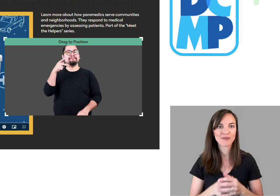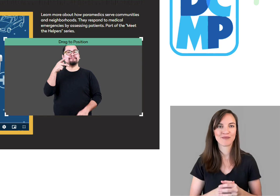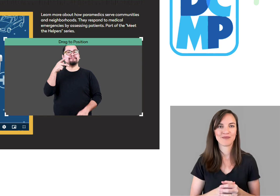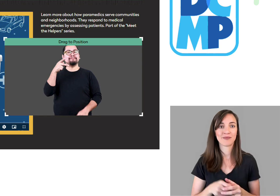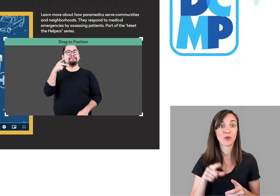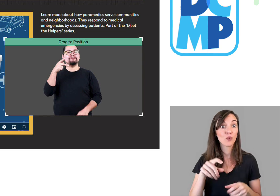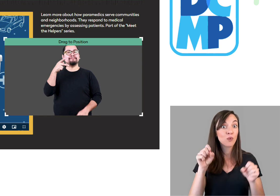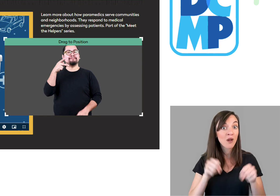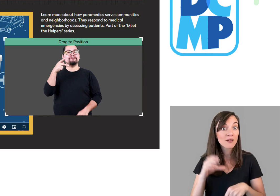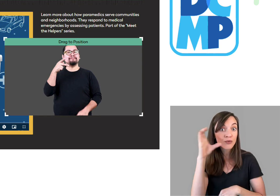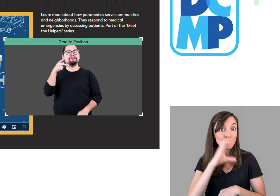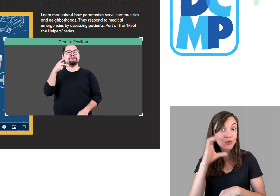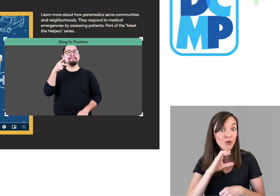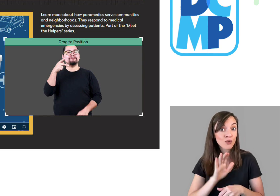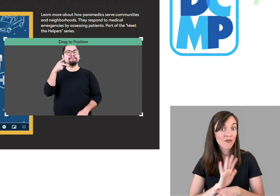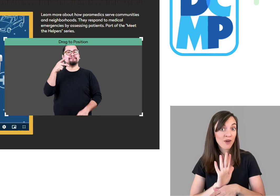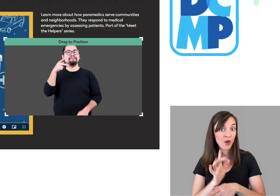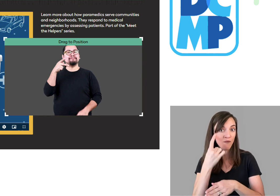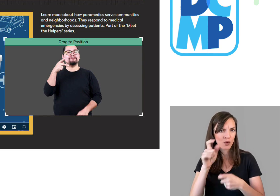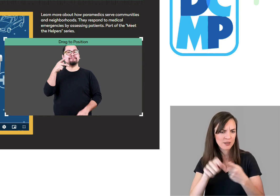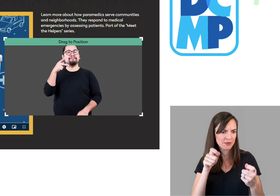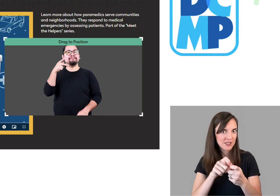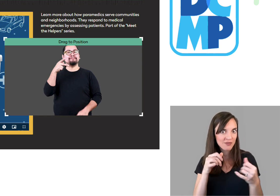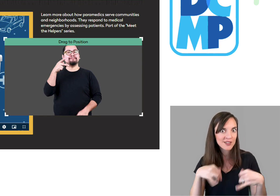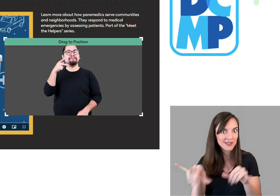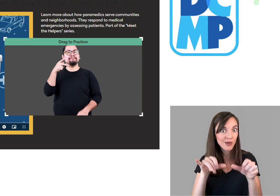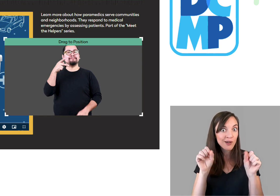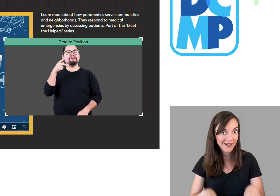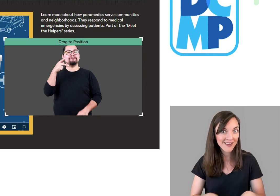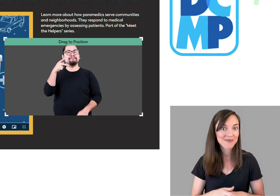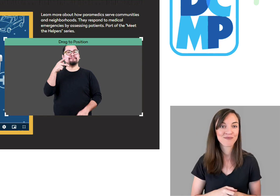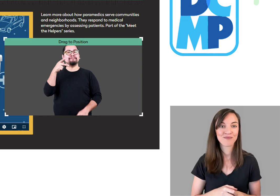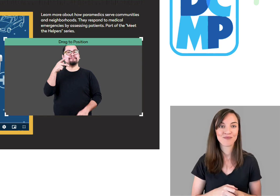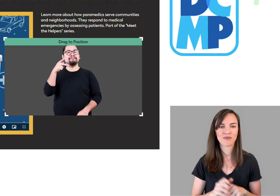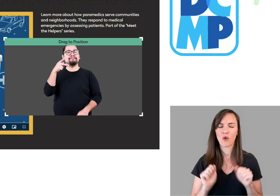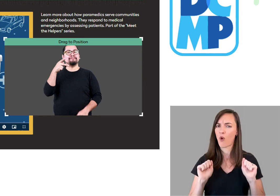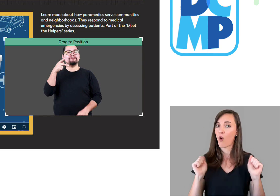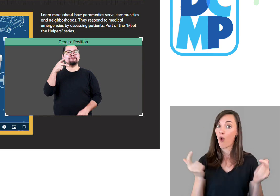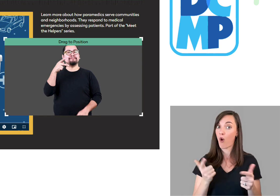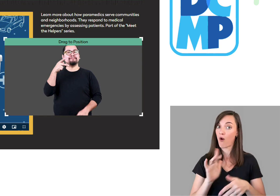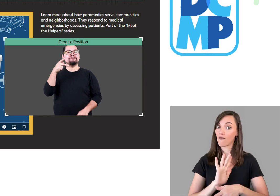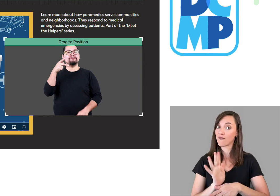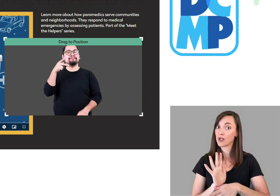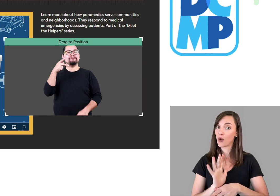state standards. The user can even search for videos by the standard! All of their